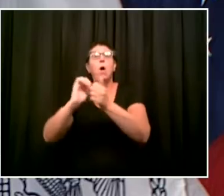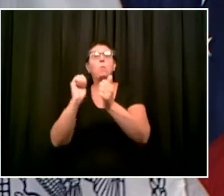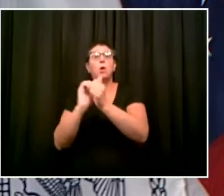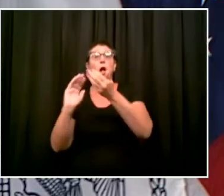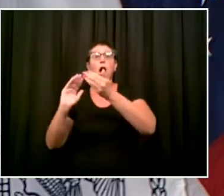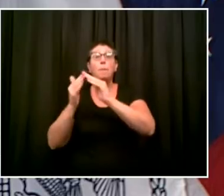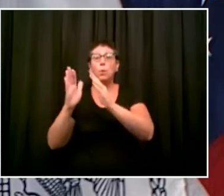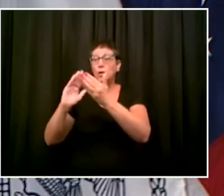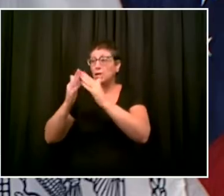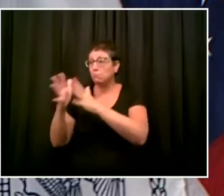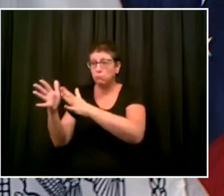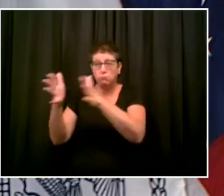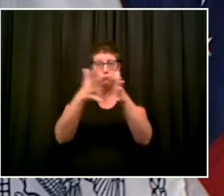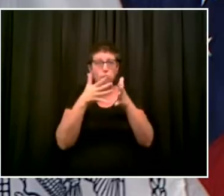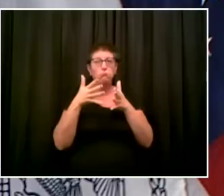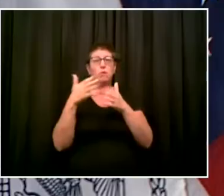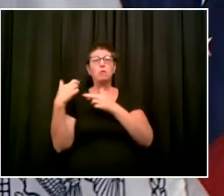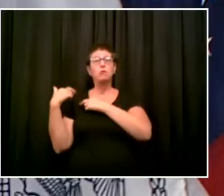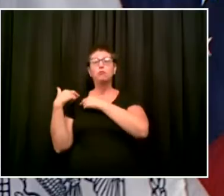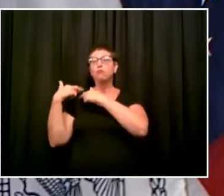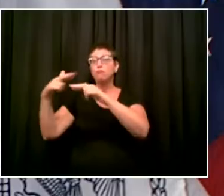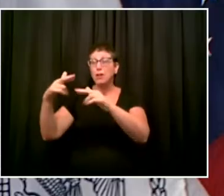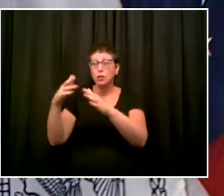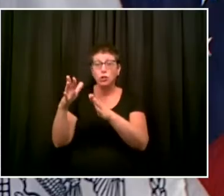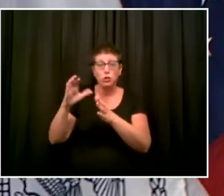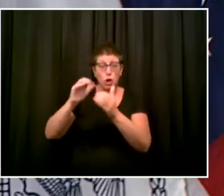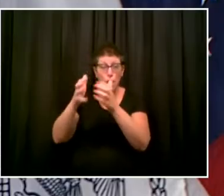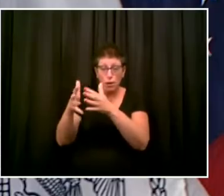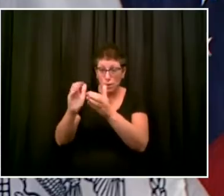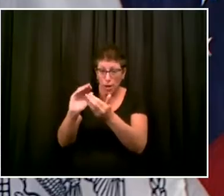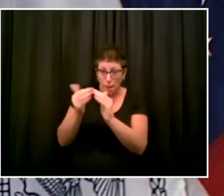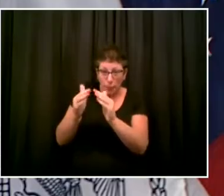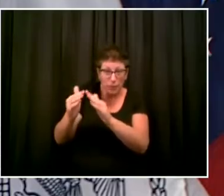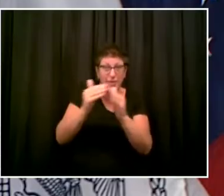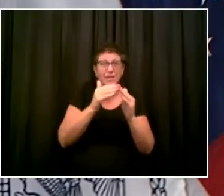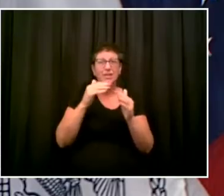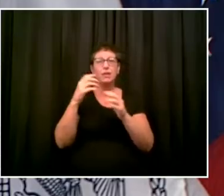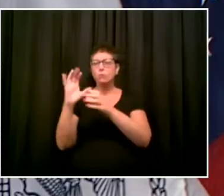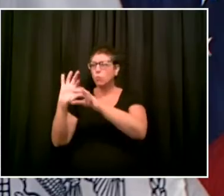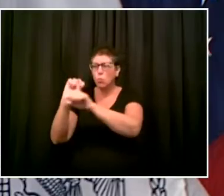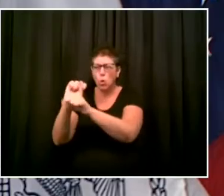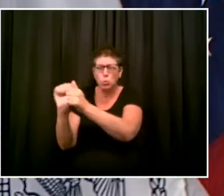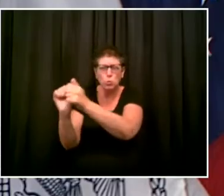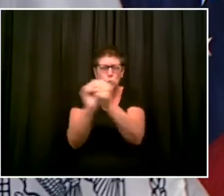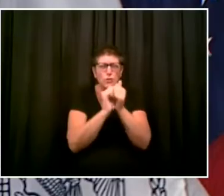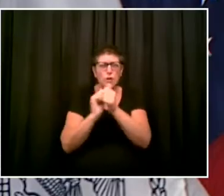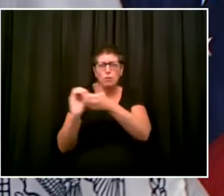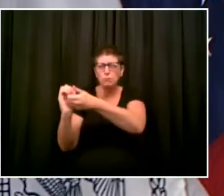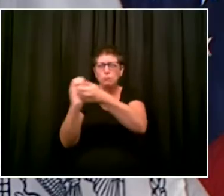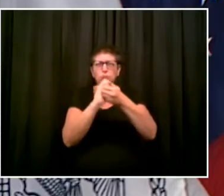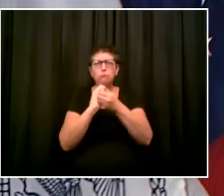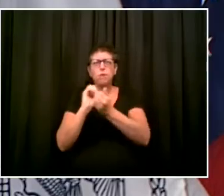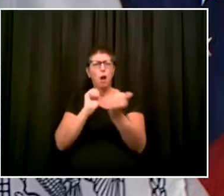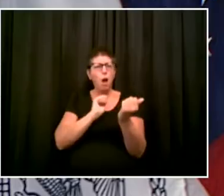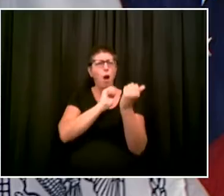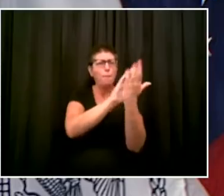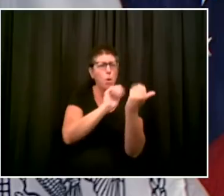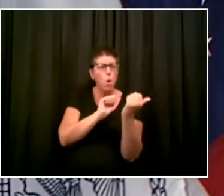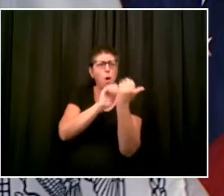MEMBERS, CLERGY, ELECTED OFFICIALS, CRISIS MANAGEMENT SYSTEM, ALL TOGETHER TO ADDRESS SOME OF THE PLACES WHERE